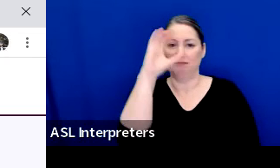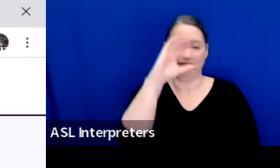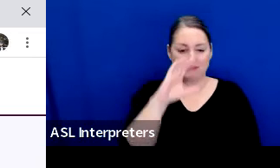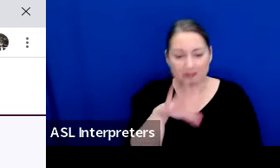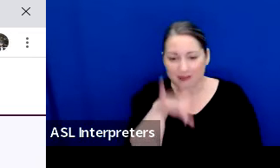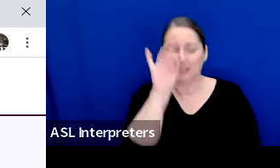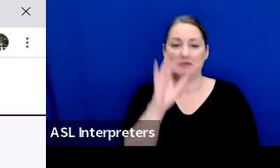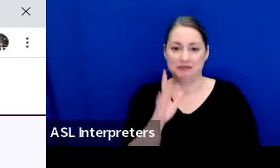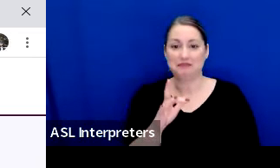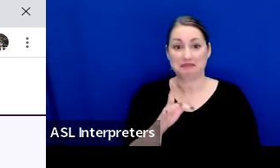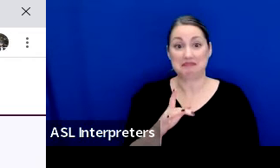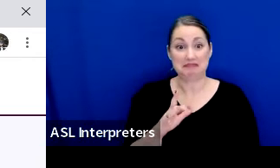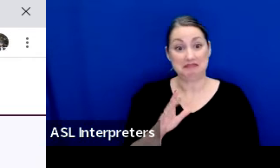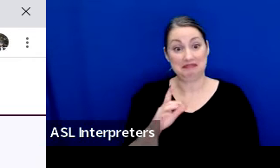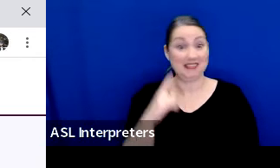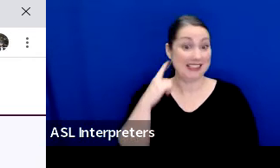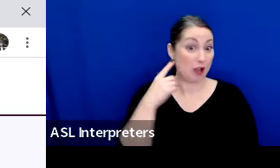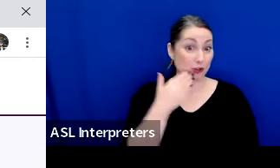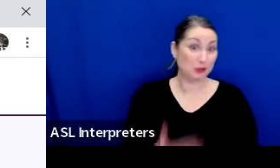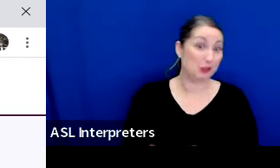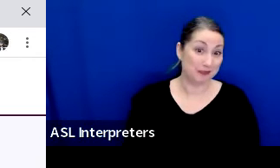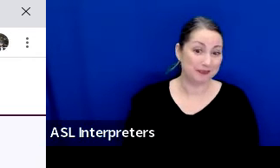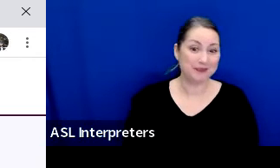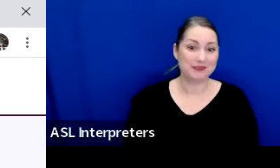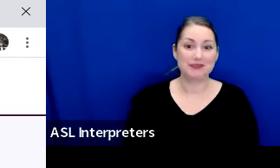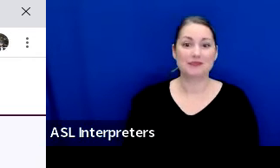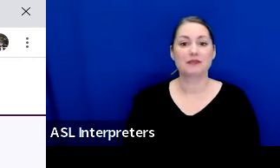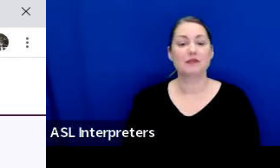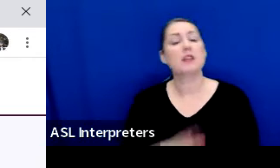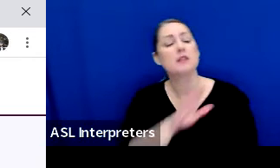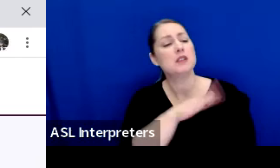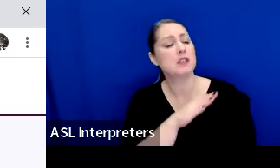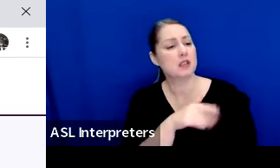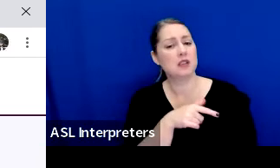That sounds cool, could you? So some thoughts I have, but we could do whatever you think is best